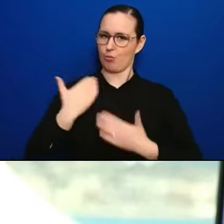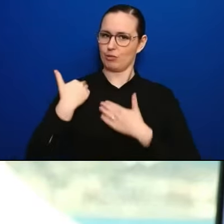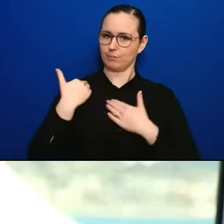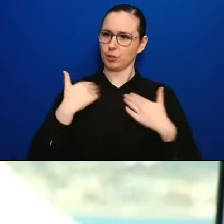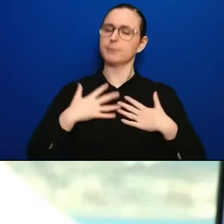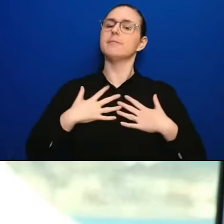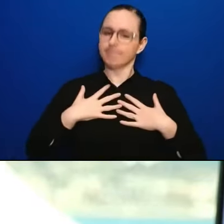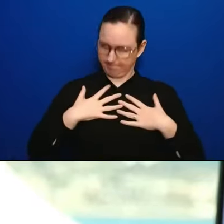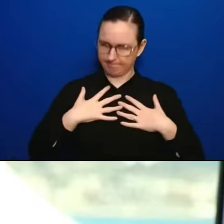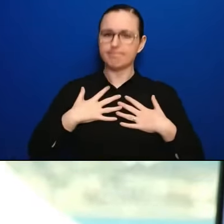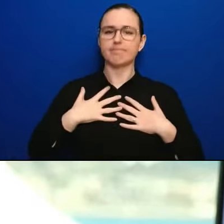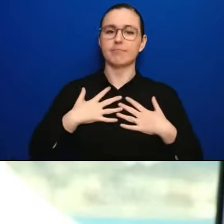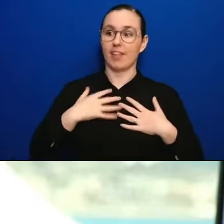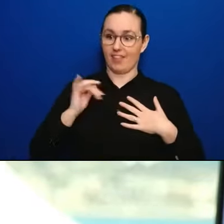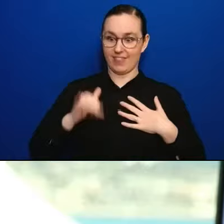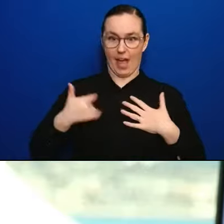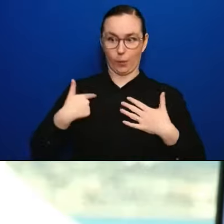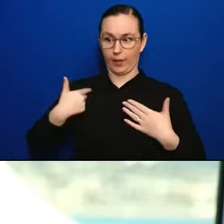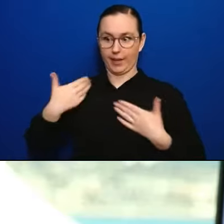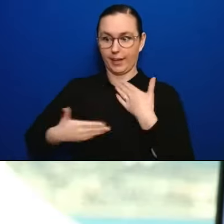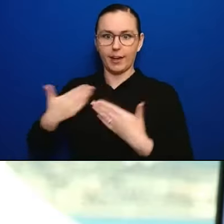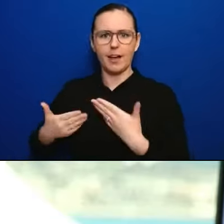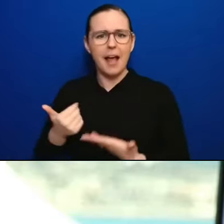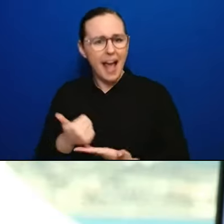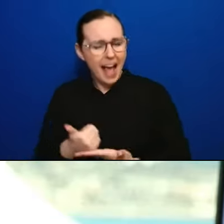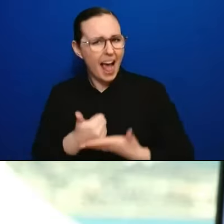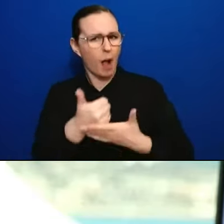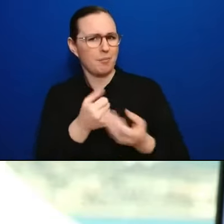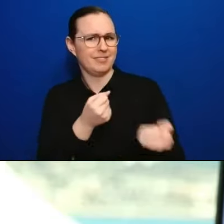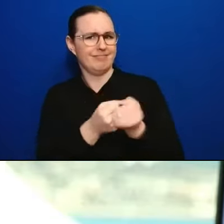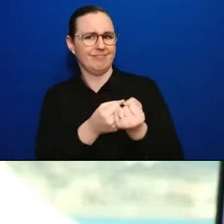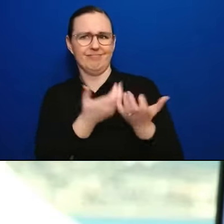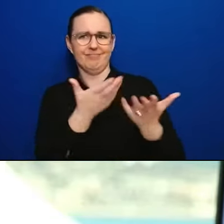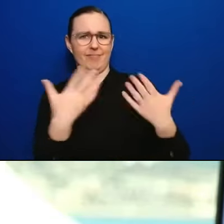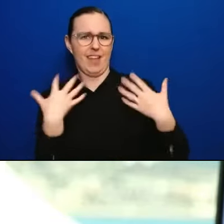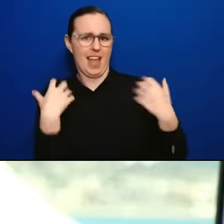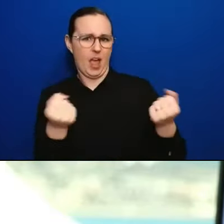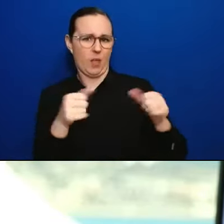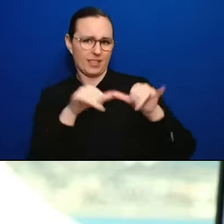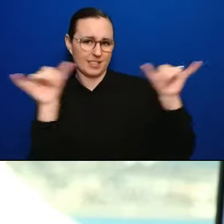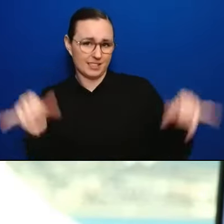That's our work. And when we do it we make all of the difference in the